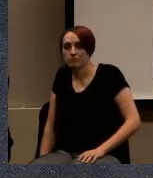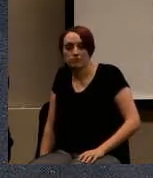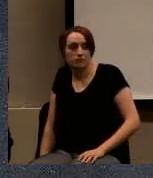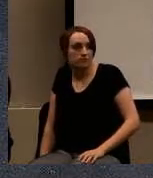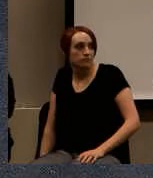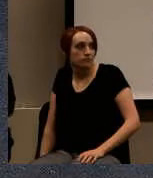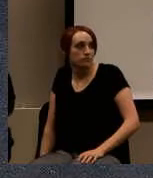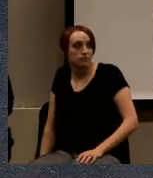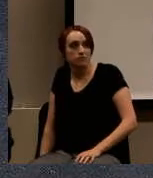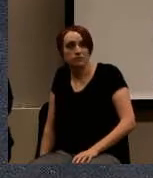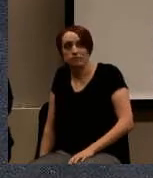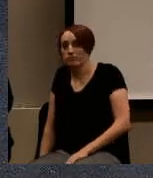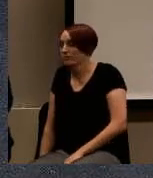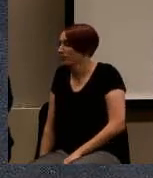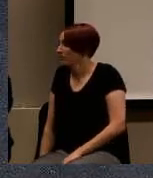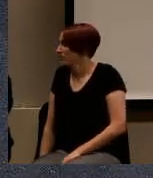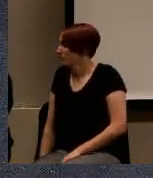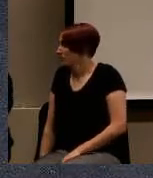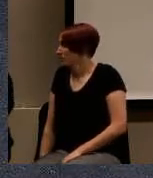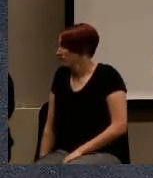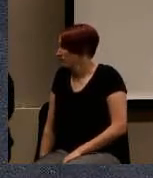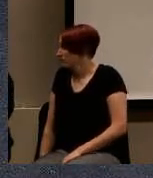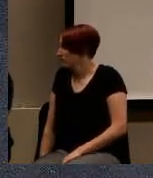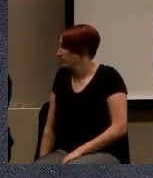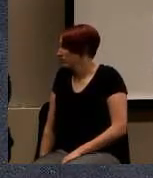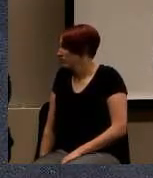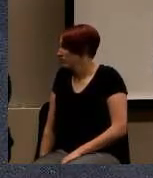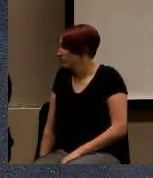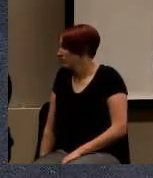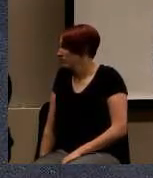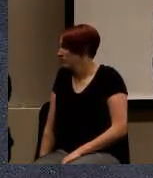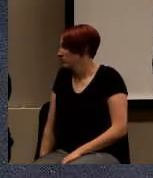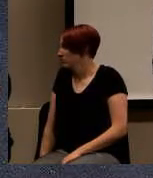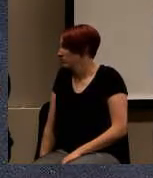the possible impacts might be.